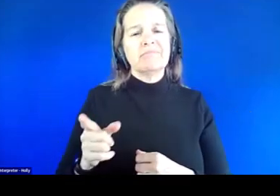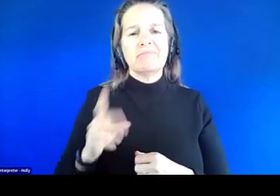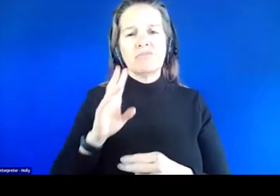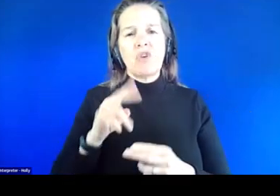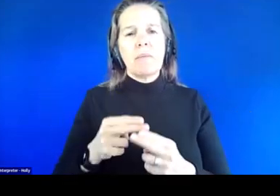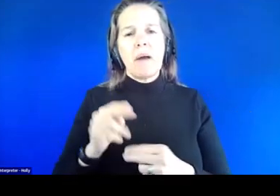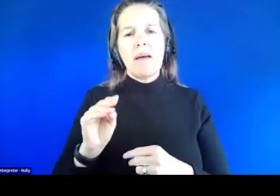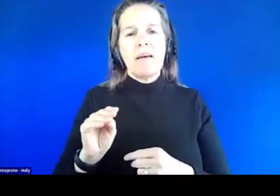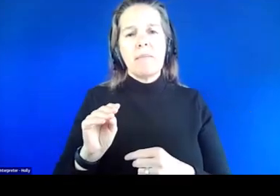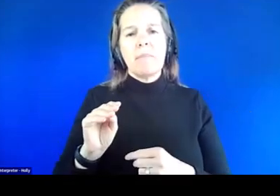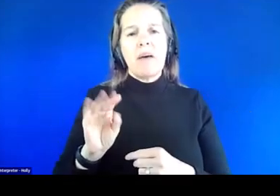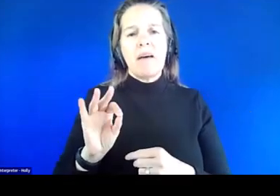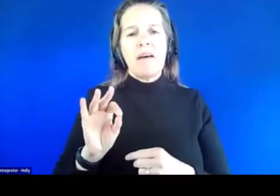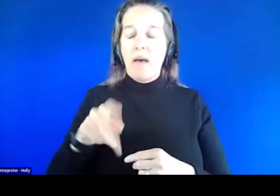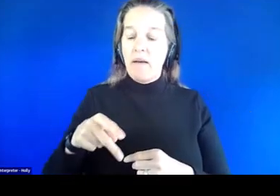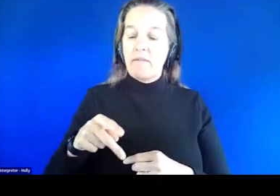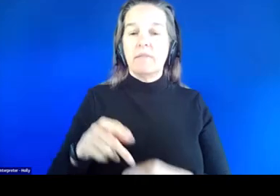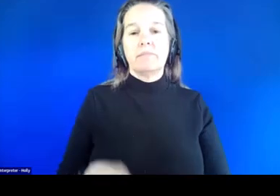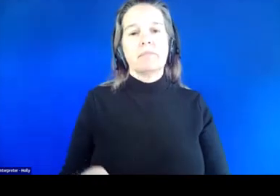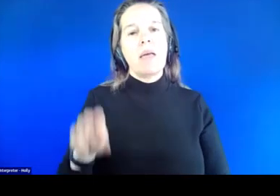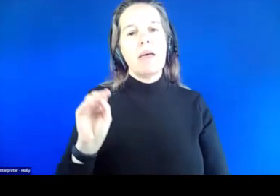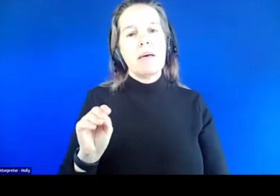And so the next slide would be great.